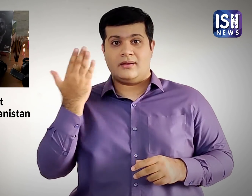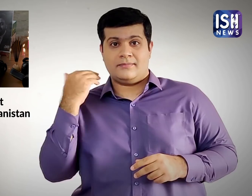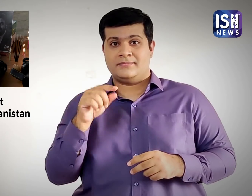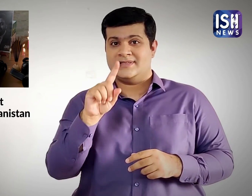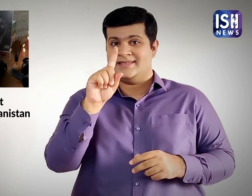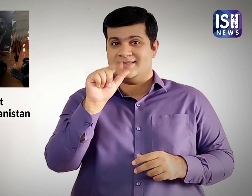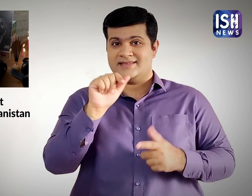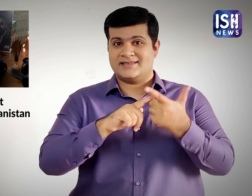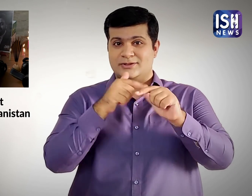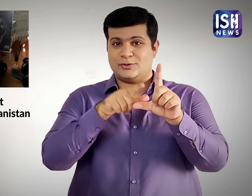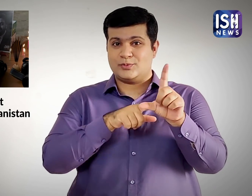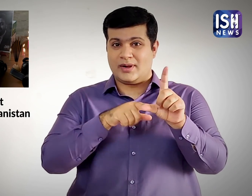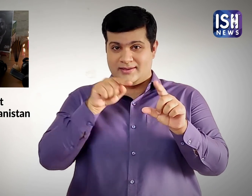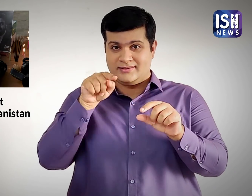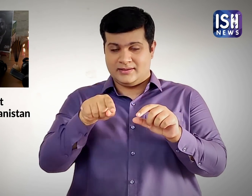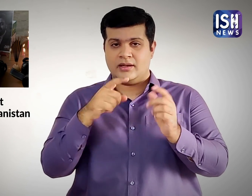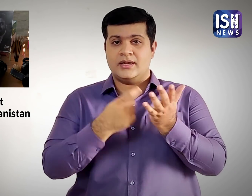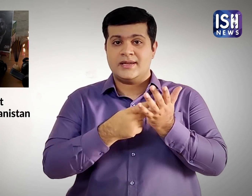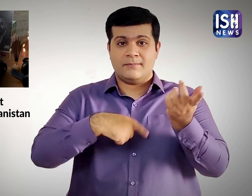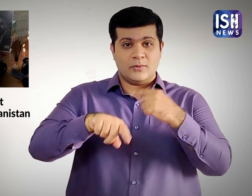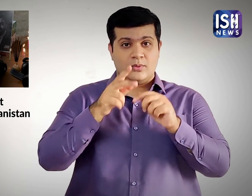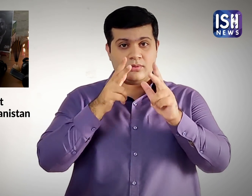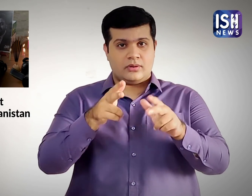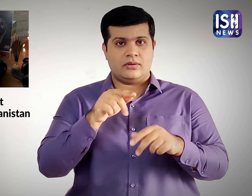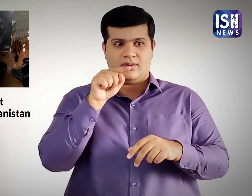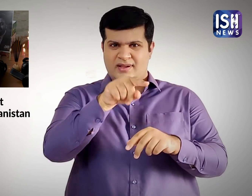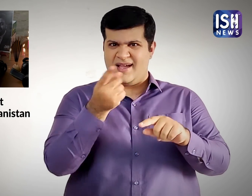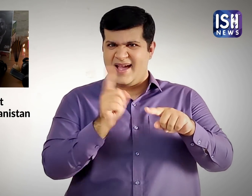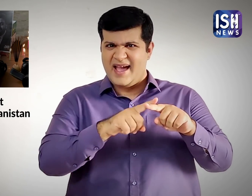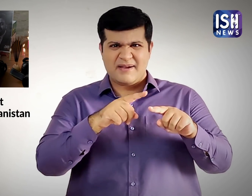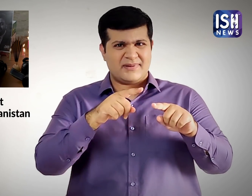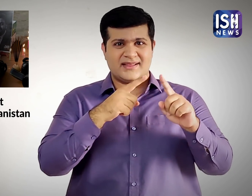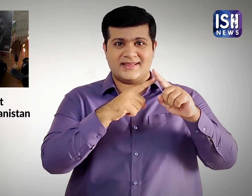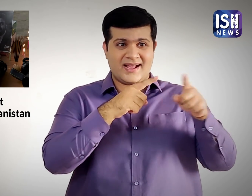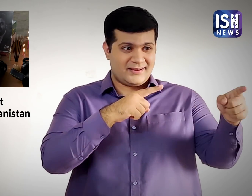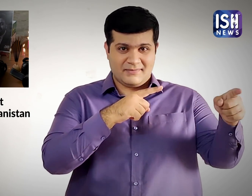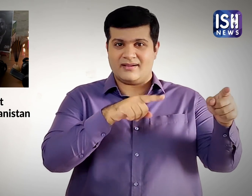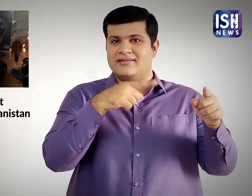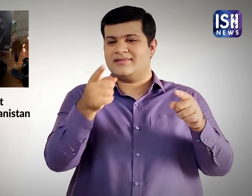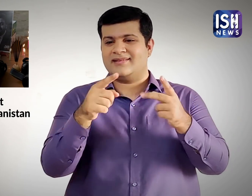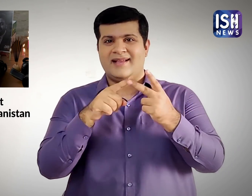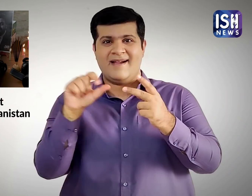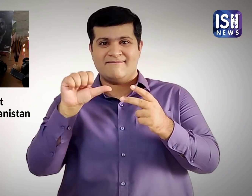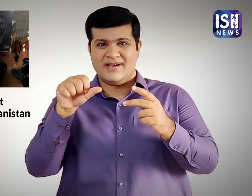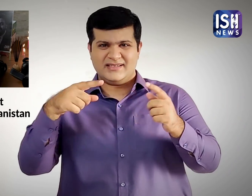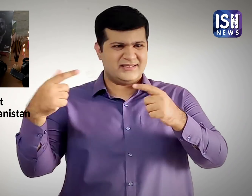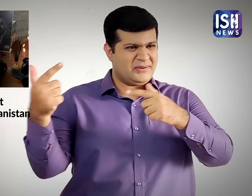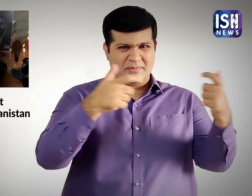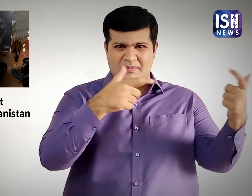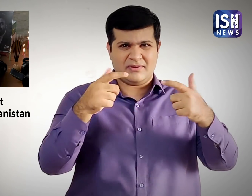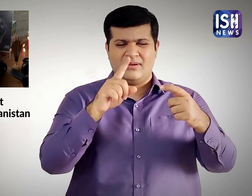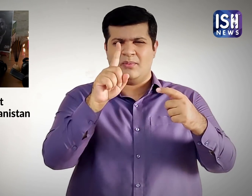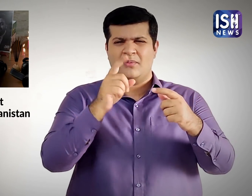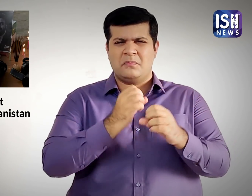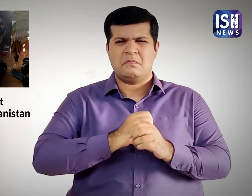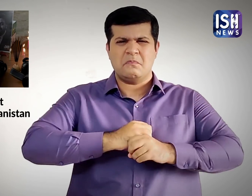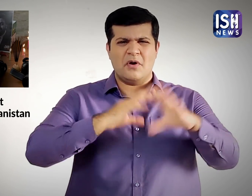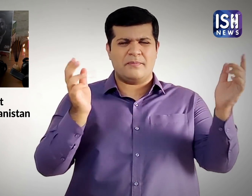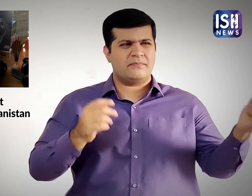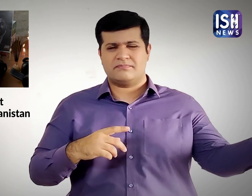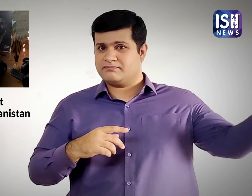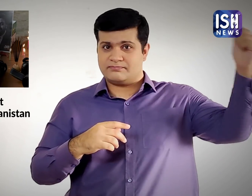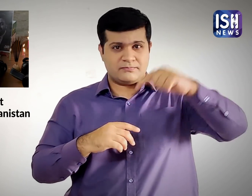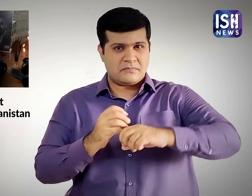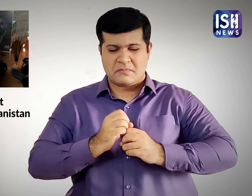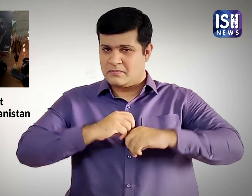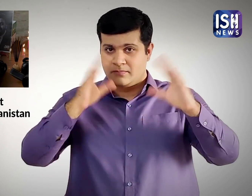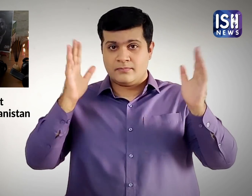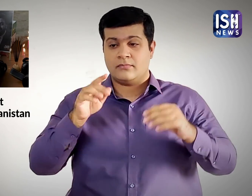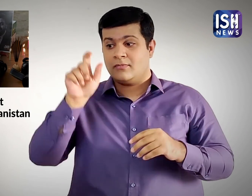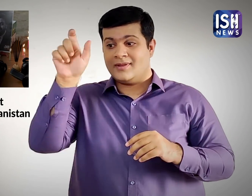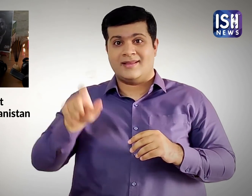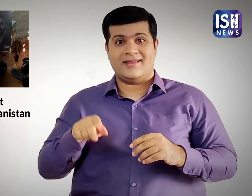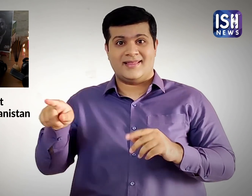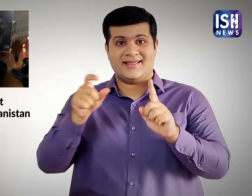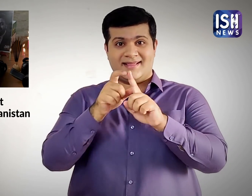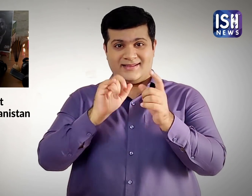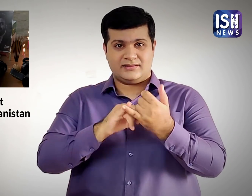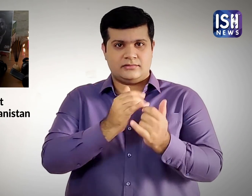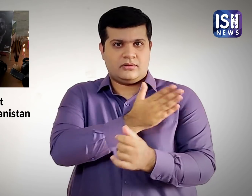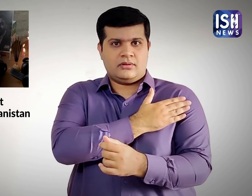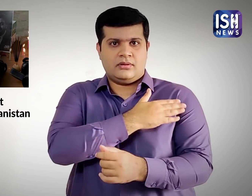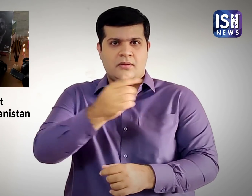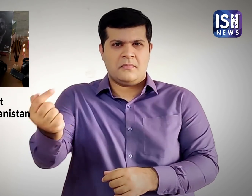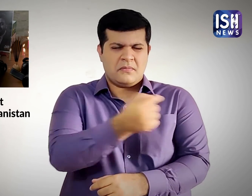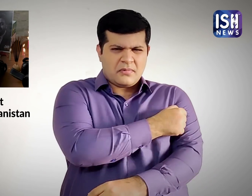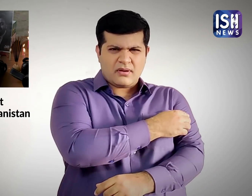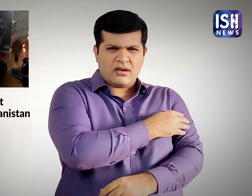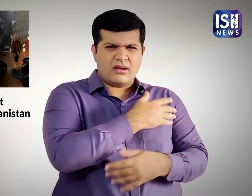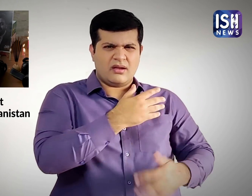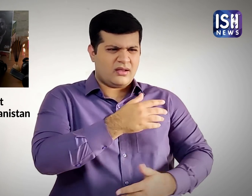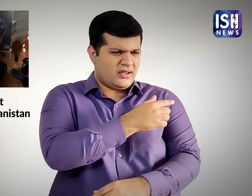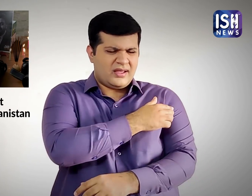On 16th July while reporting a clash, Danish was wounded in the arm by shrapnel.